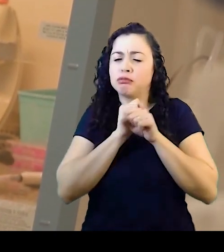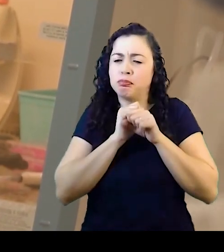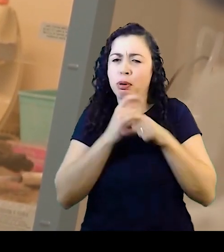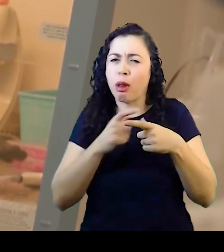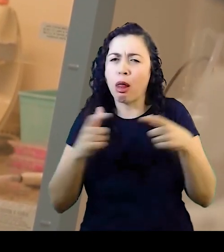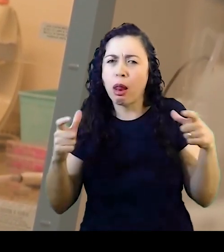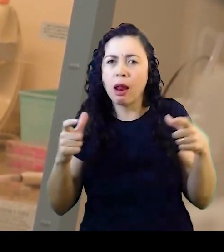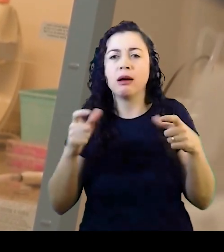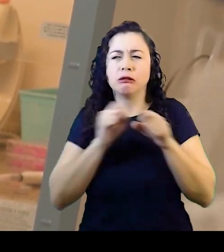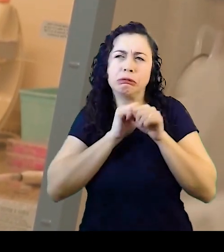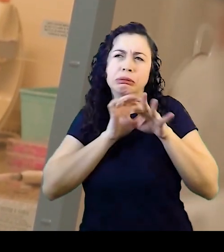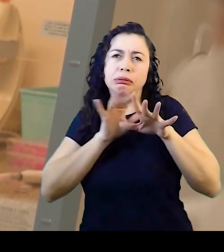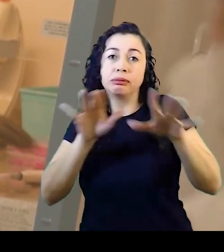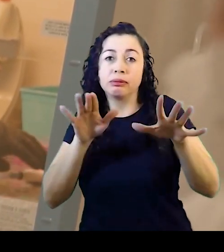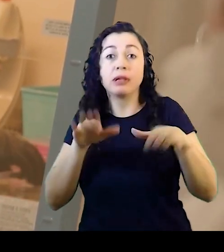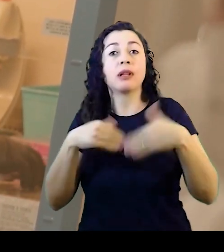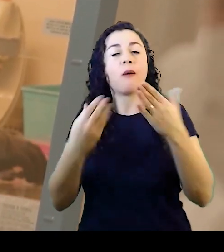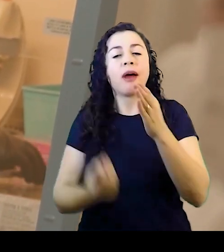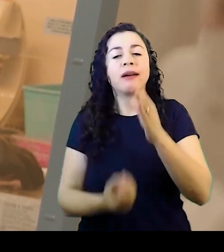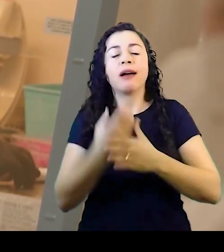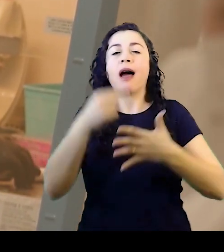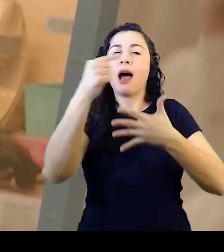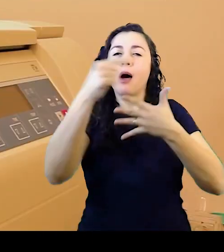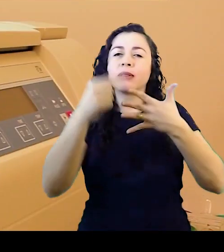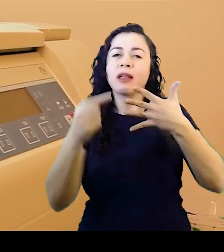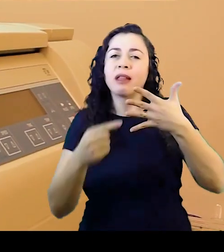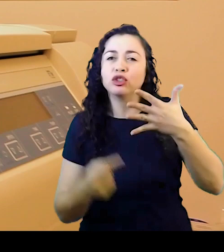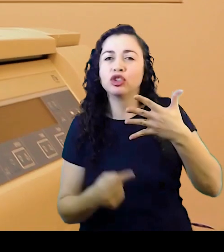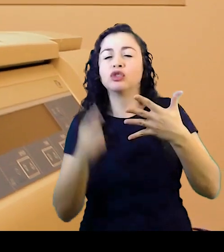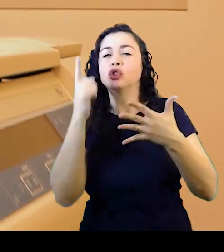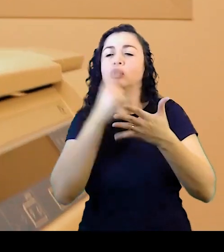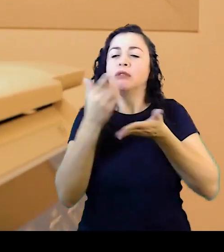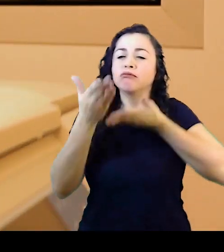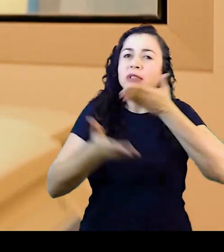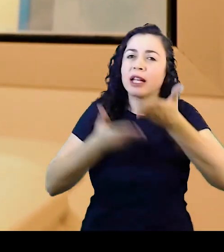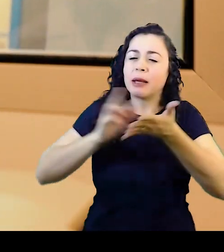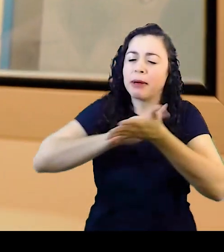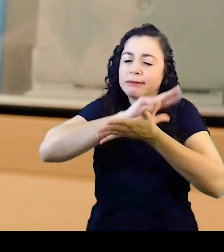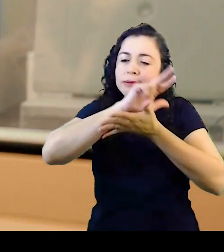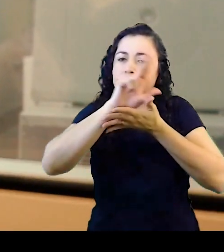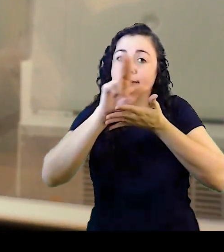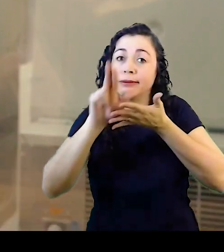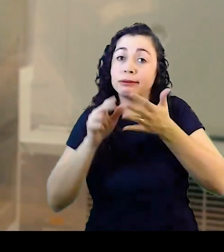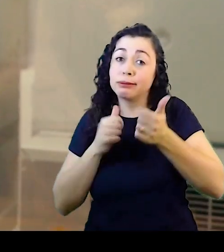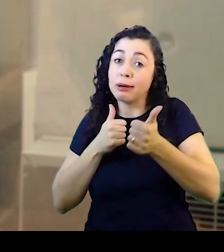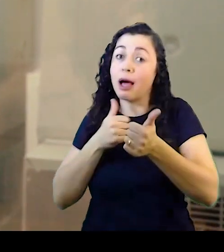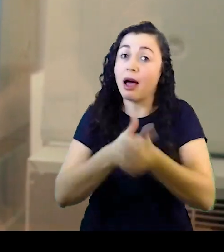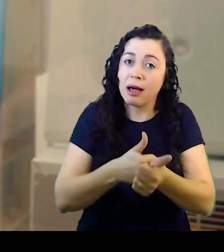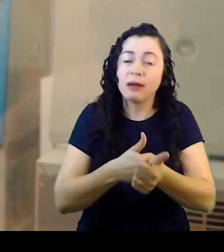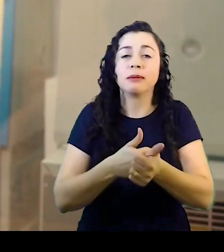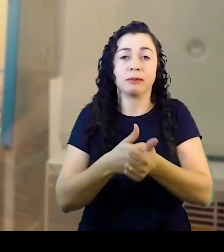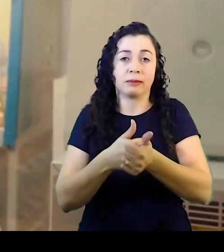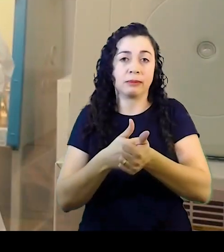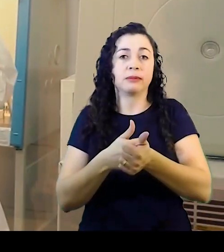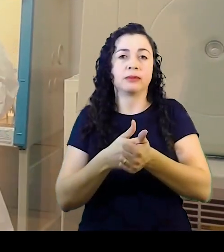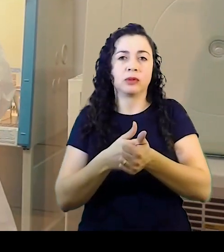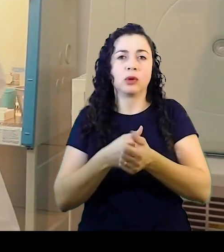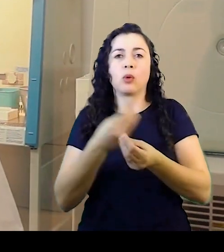it is to provide short-term treatment alternatives based on drugs